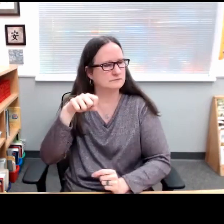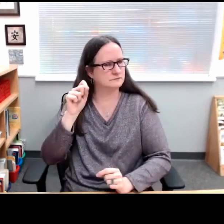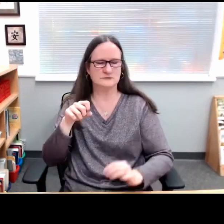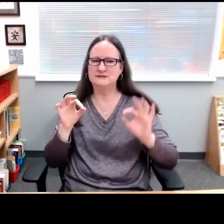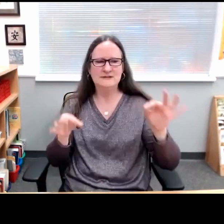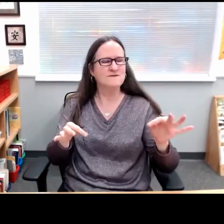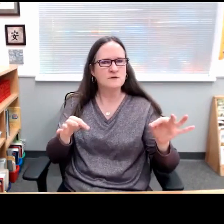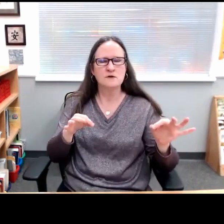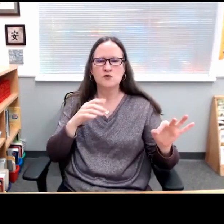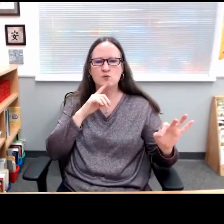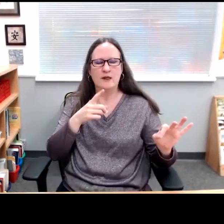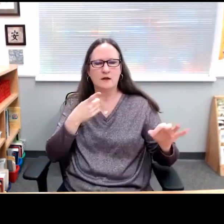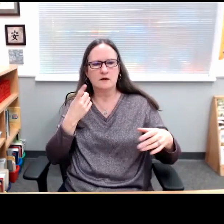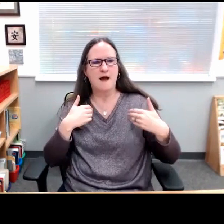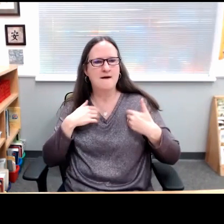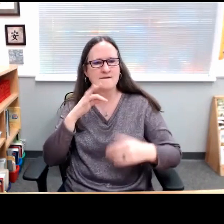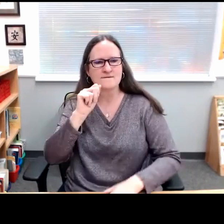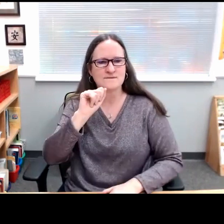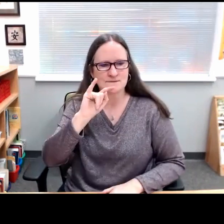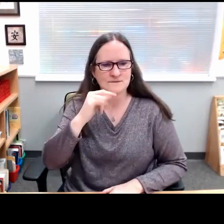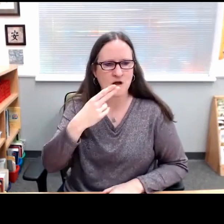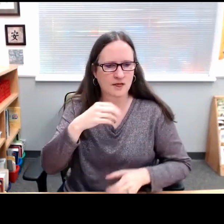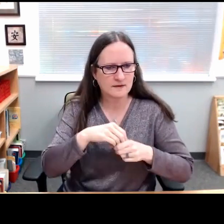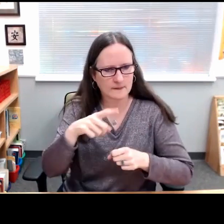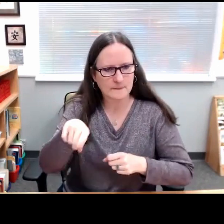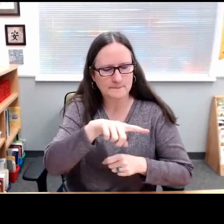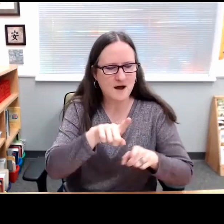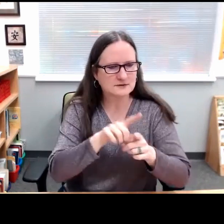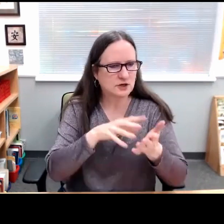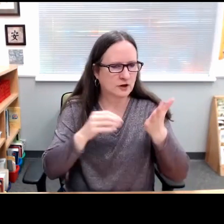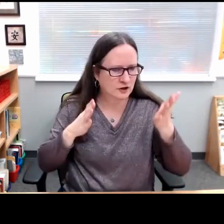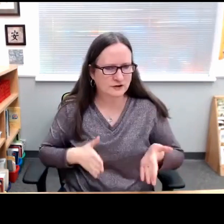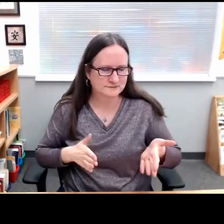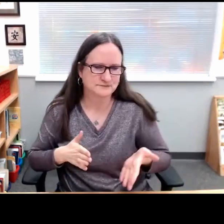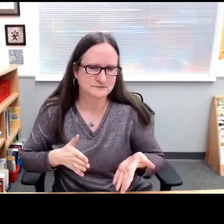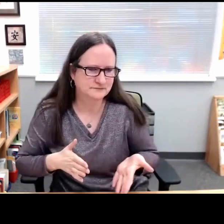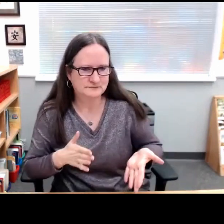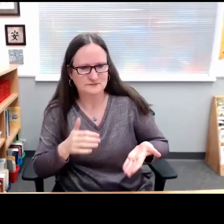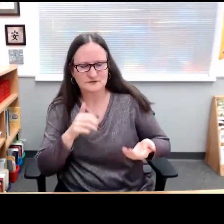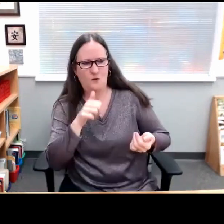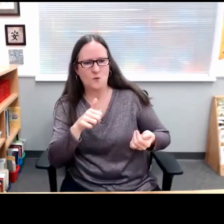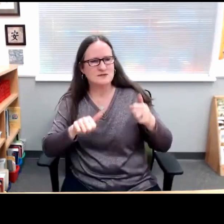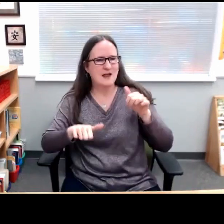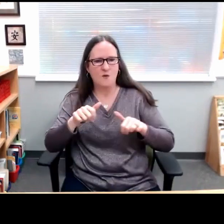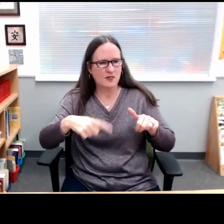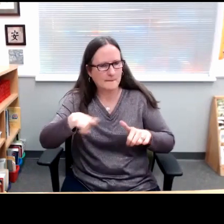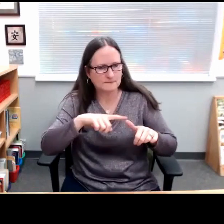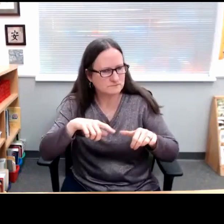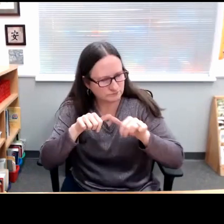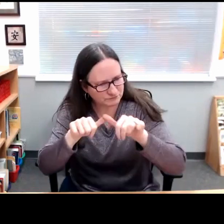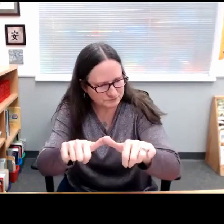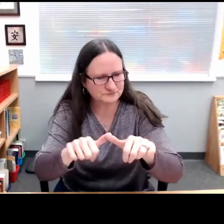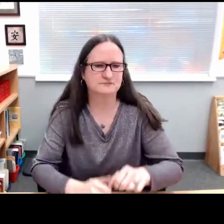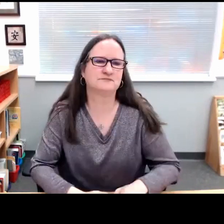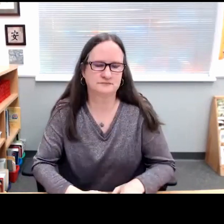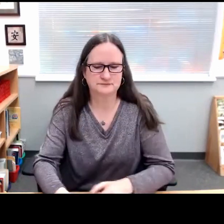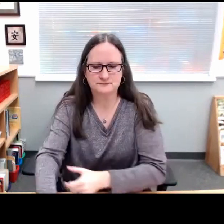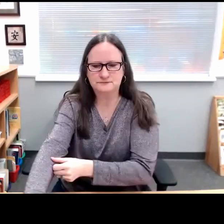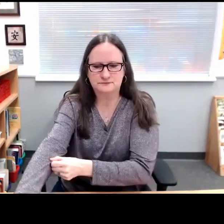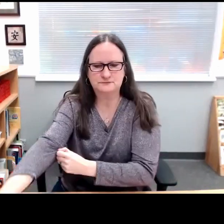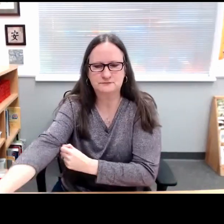Yes, definitely. You gotta have faith in them as learners. Don't don't doubt them.